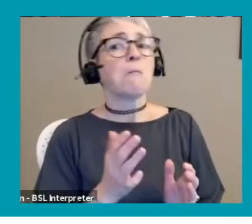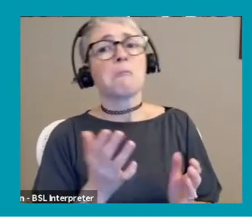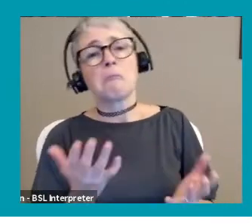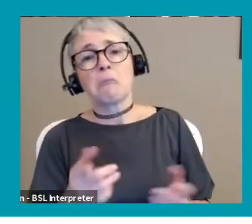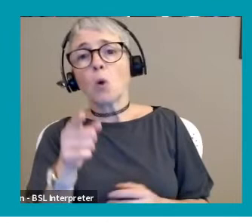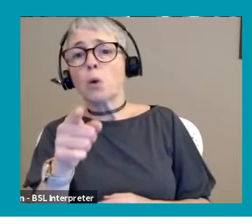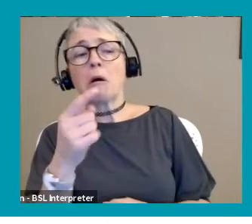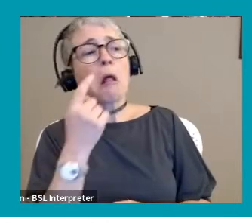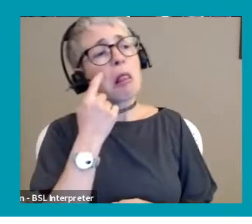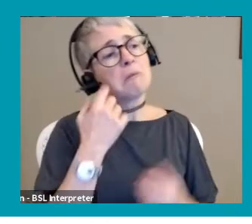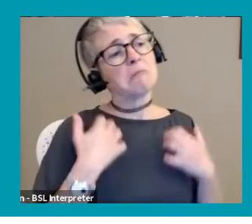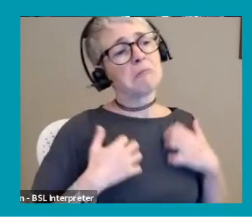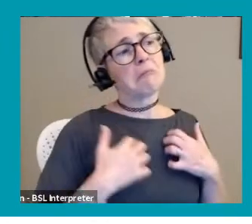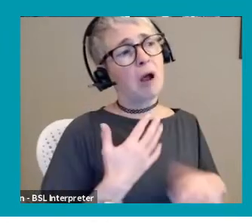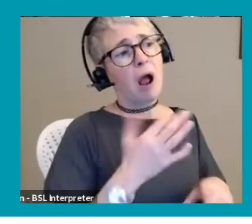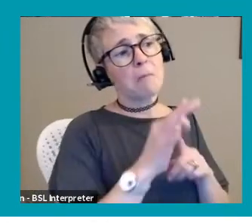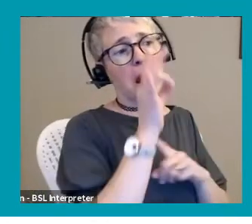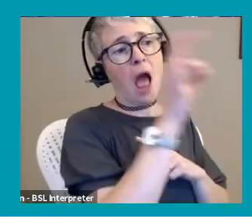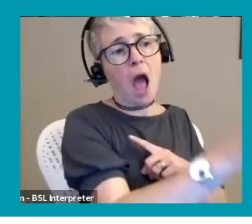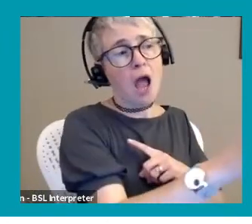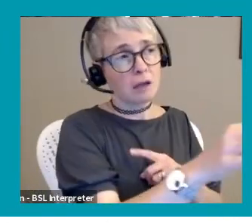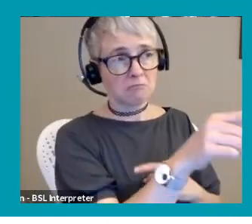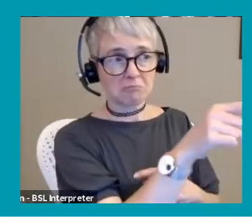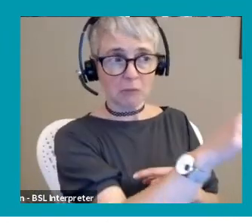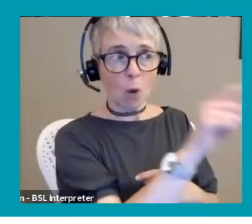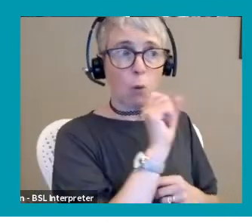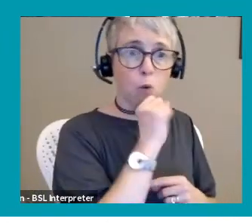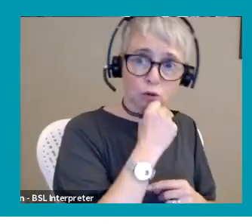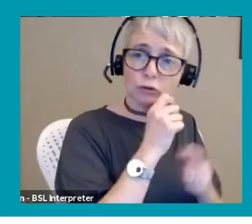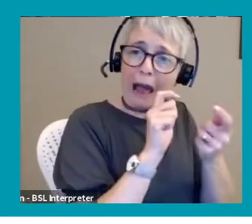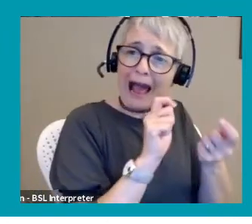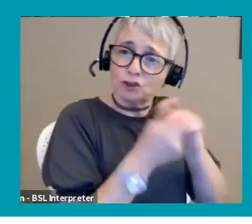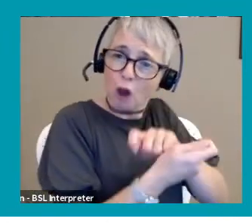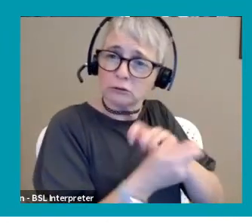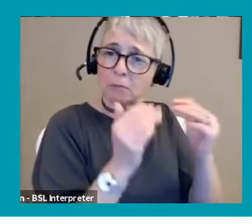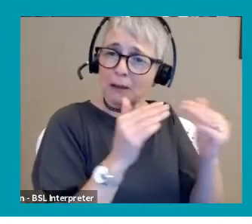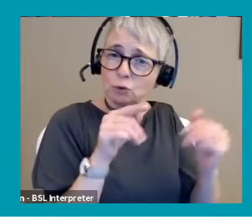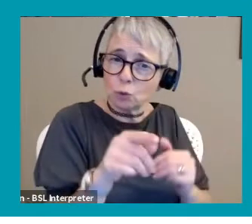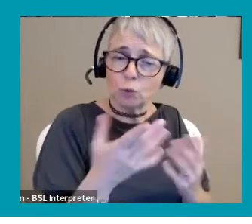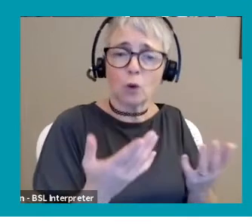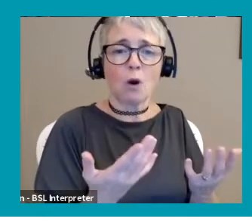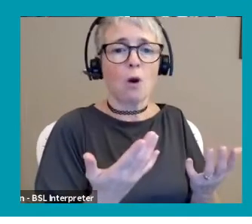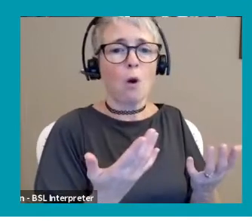How do they deal with that? Do they have a process of dealing with that or do they say what are adjustments and we don't know what they are.